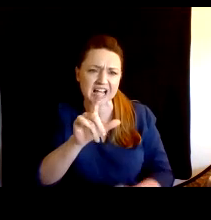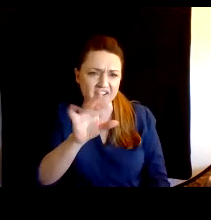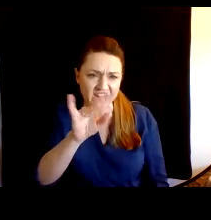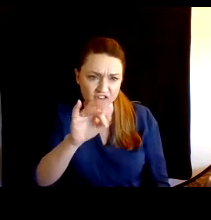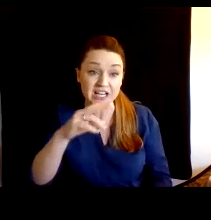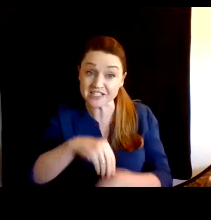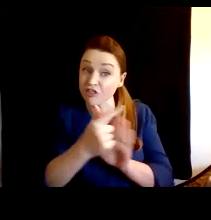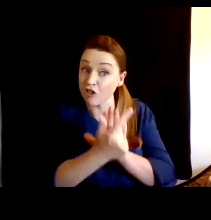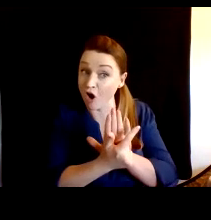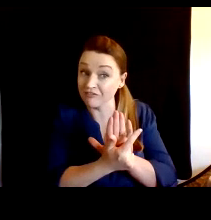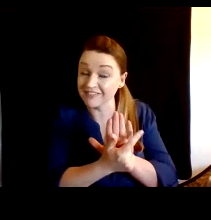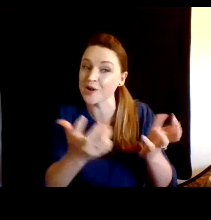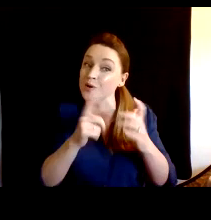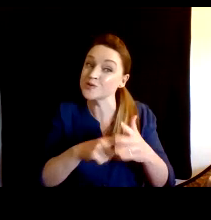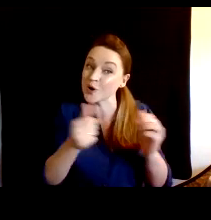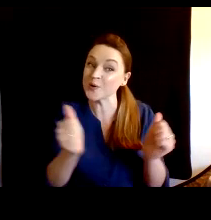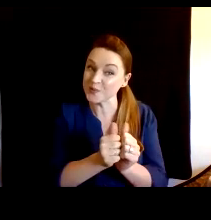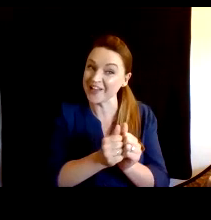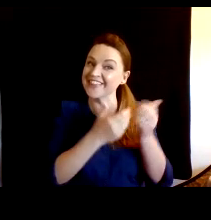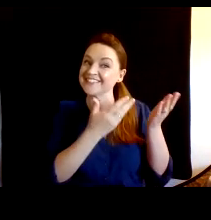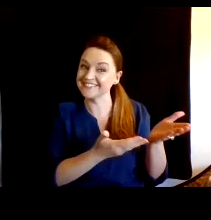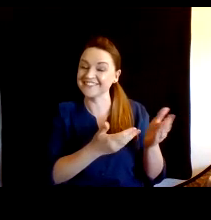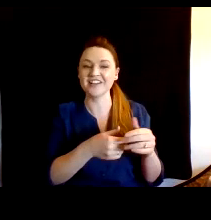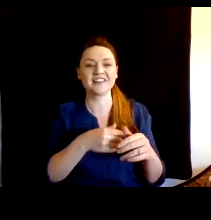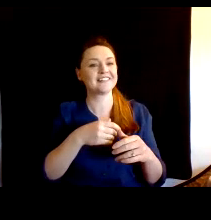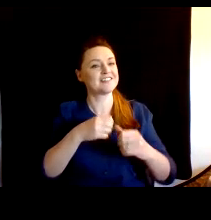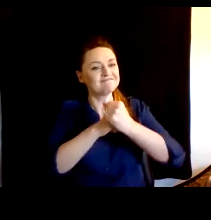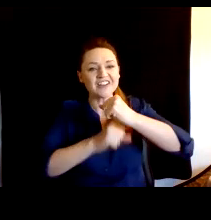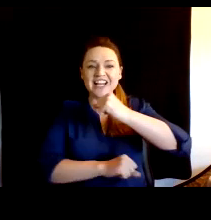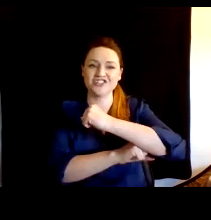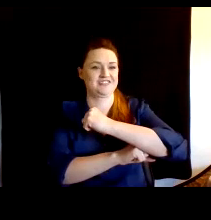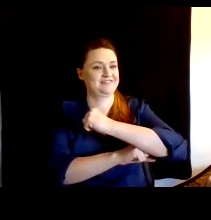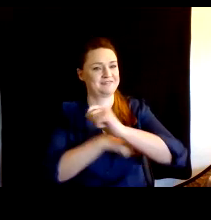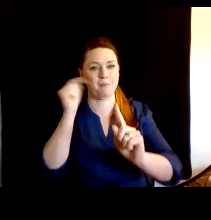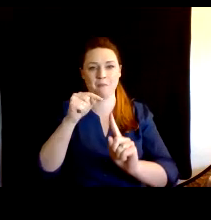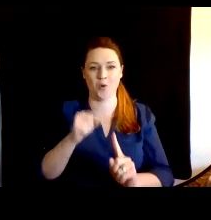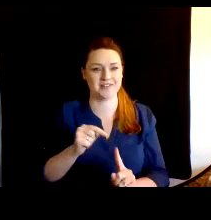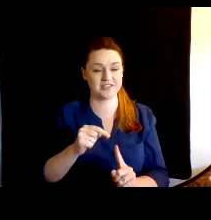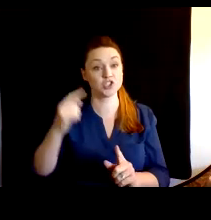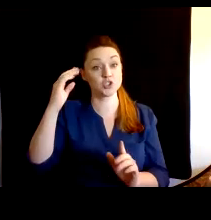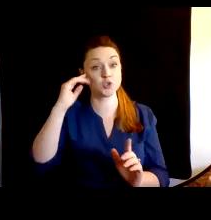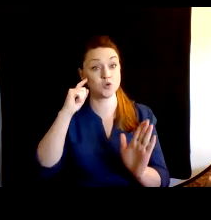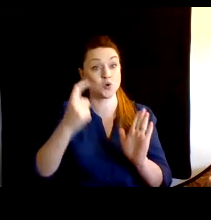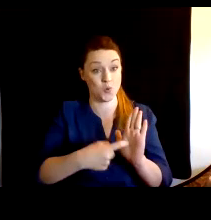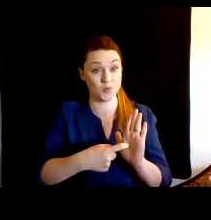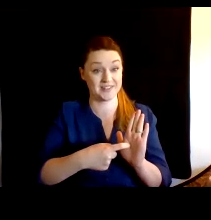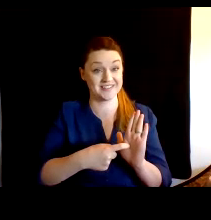And so I always like to start off with those fundamental and foundational points by acknowledging a few of the laws